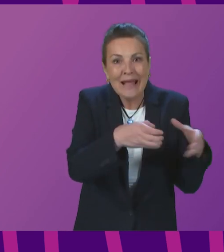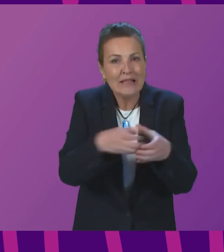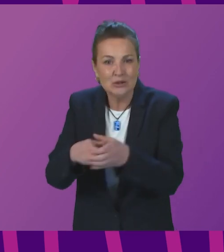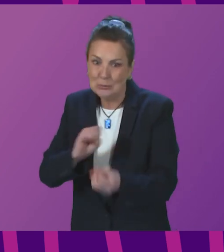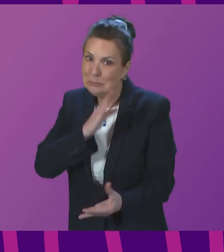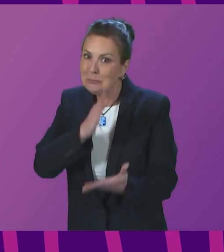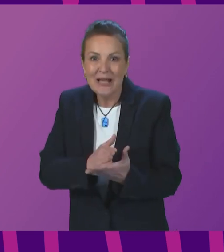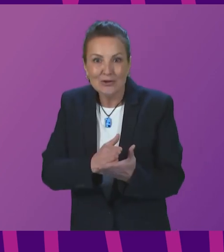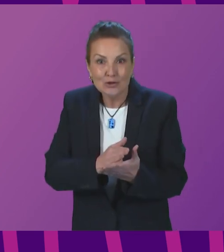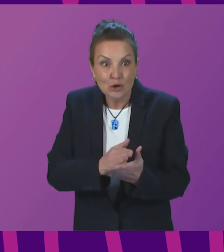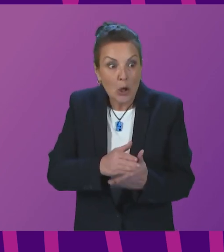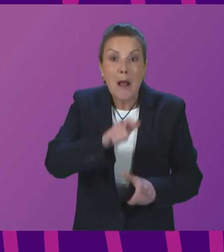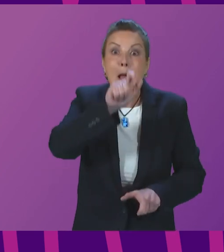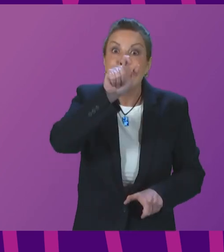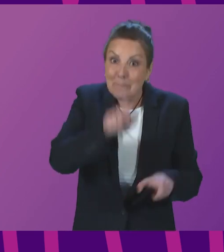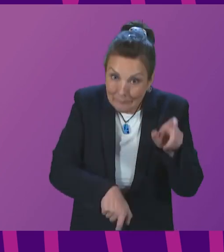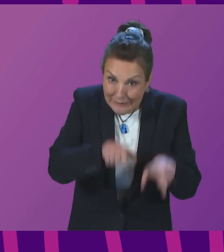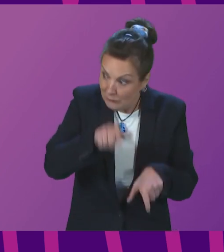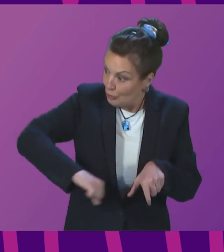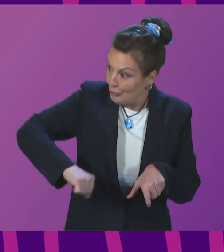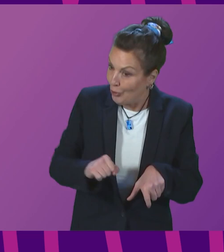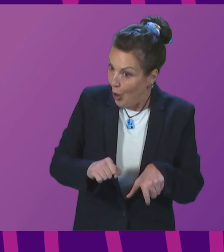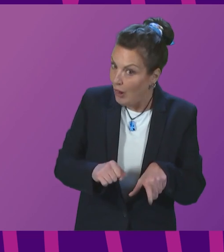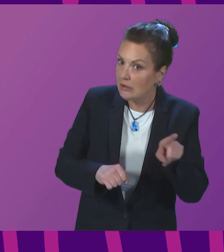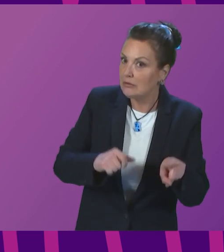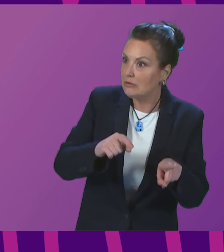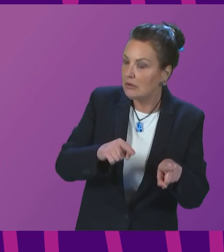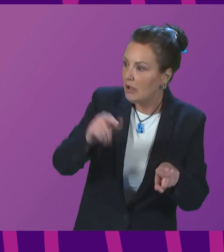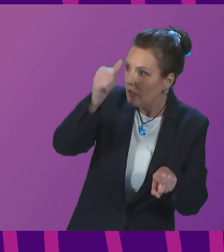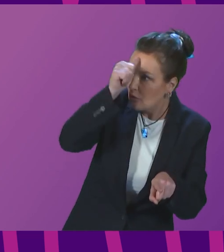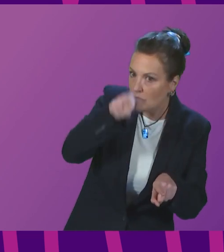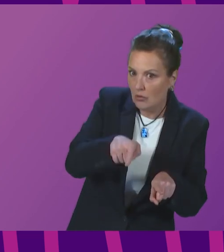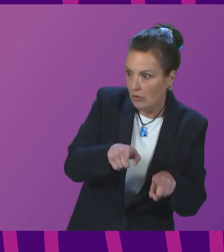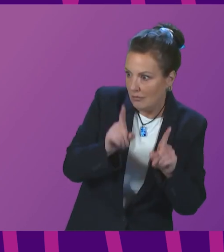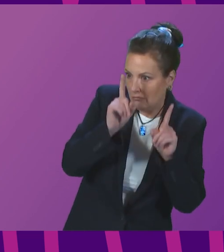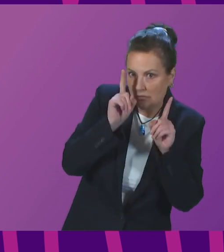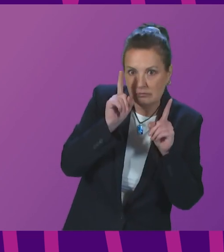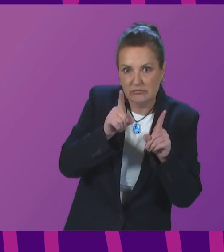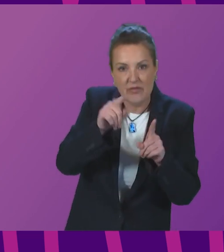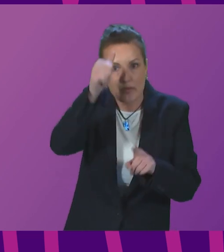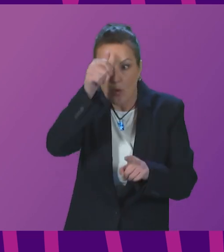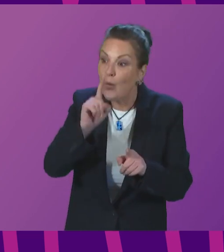and prepare, and also educate, host families before the arrival of those who are coming to Scotland?